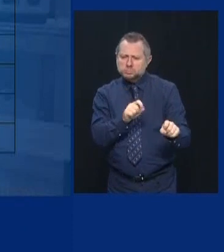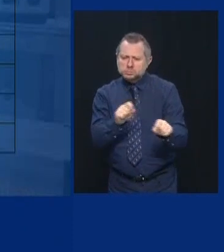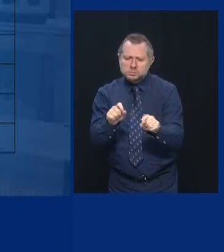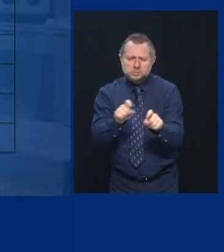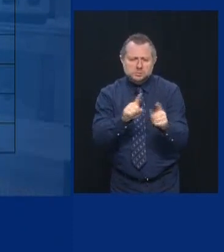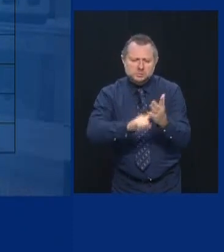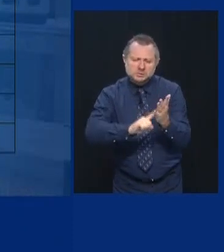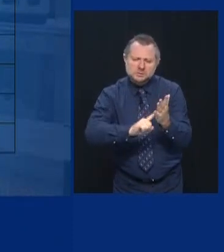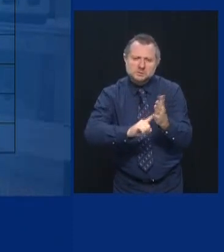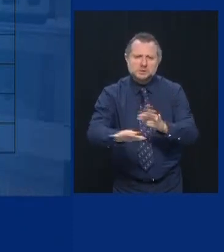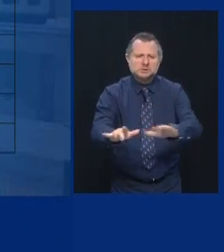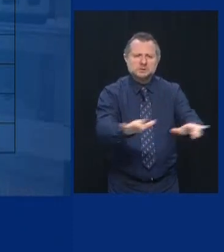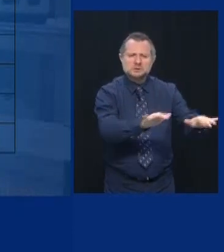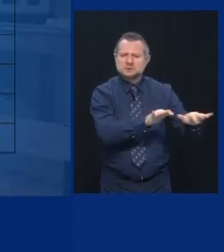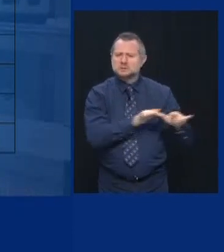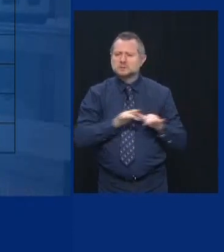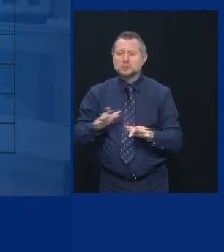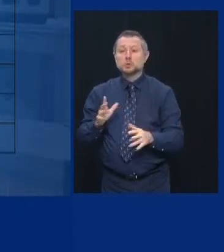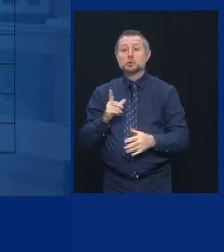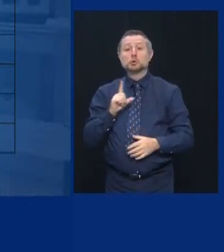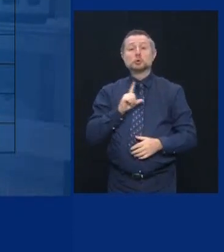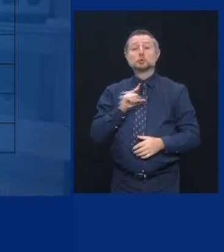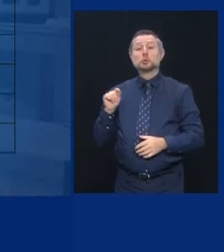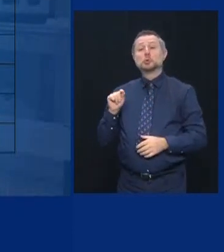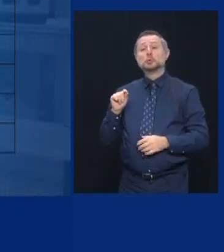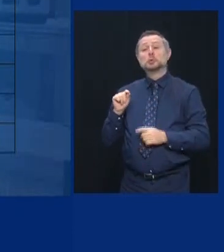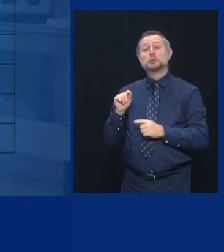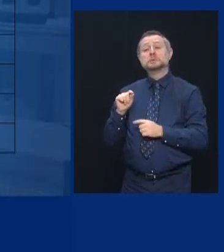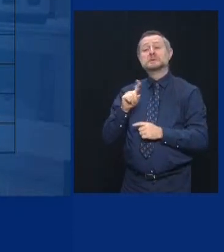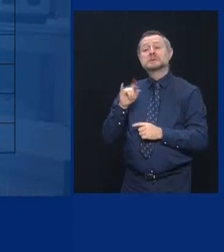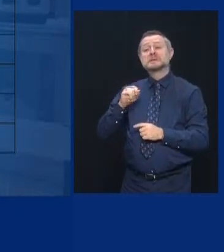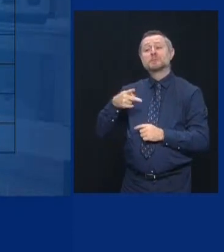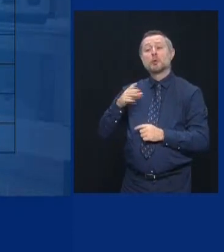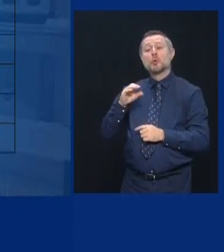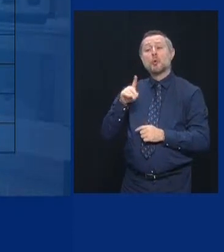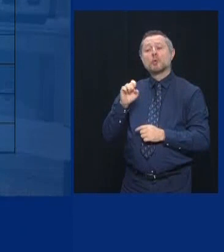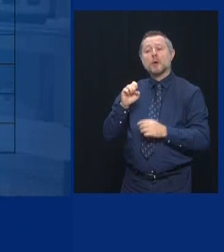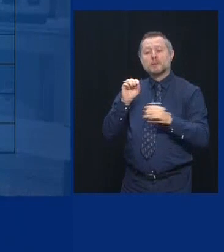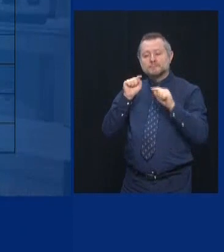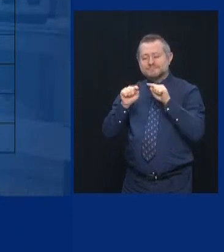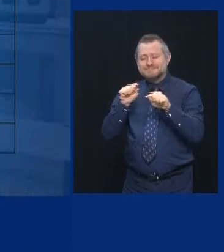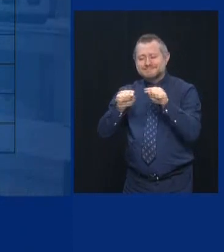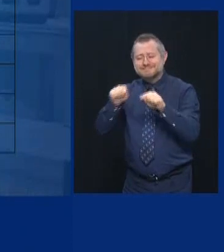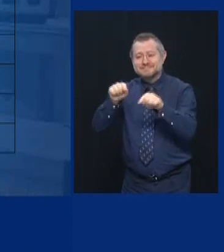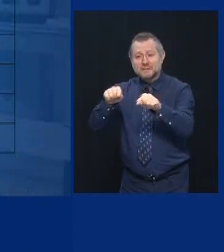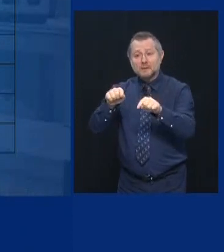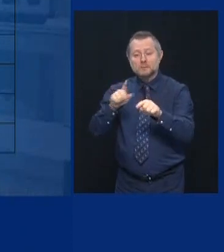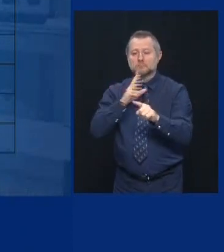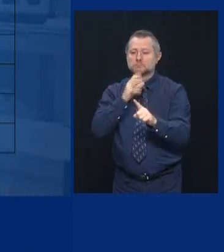WE KNOW THIS WELL. OVER SAMPLING IN THE HOTSPOTS AND WITH TESTING ALL ACROSS THE